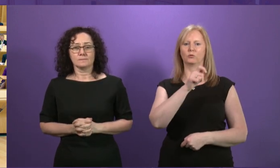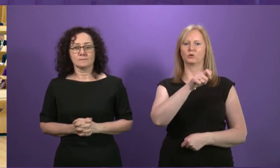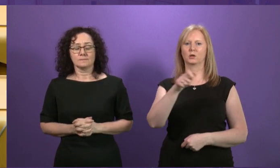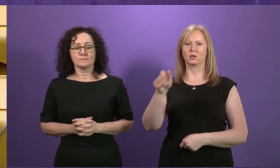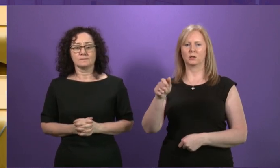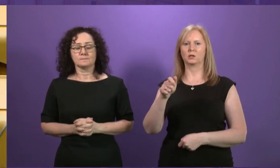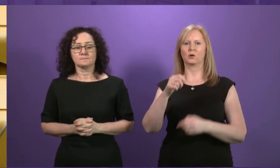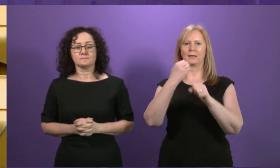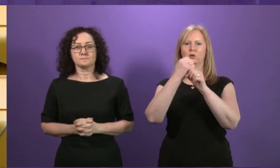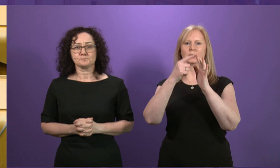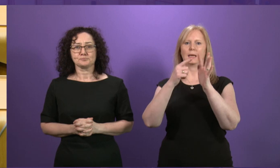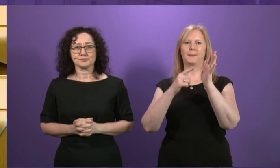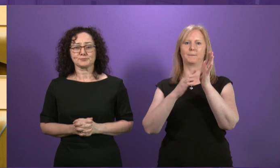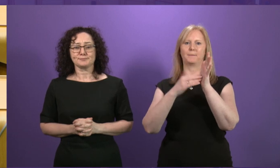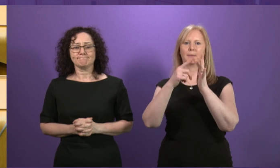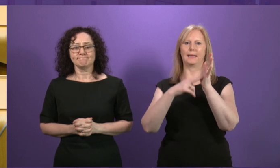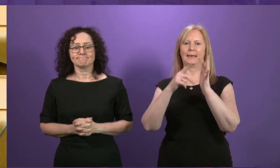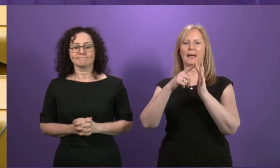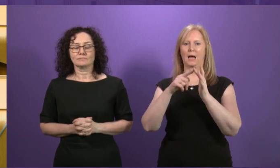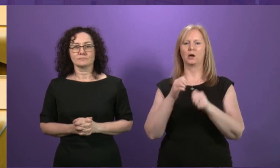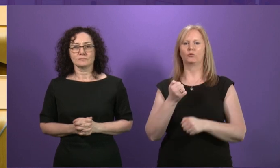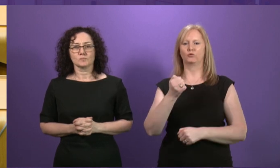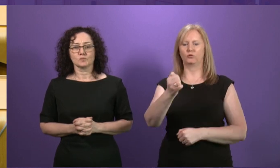works in my constituency is a devastating blow for a skilled and dedicated workforce.